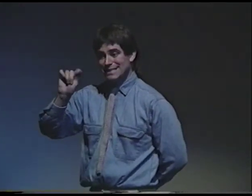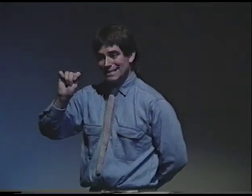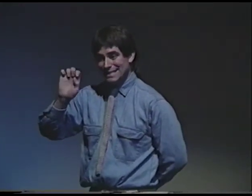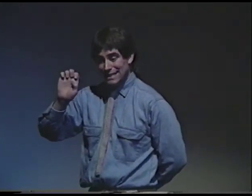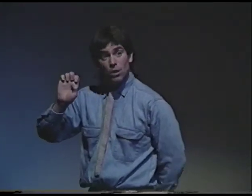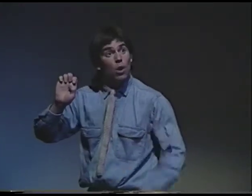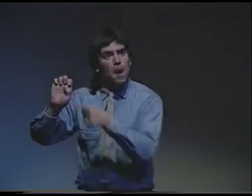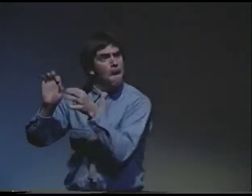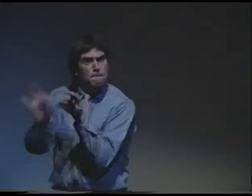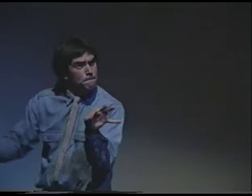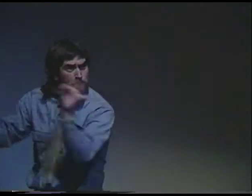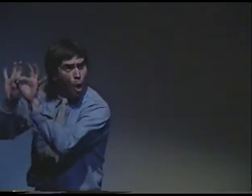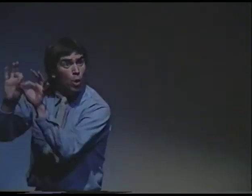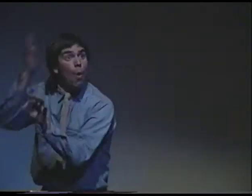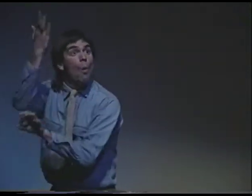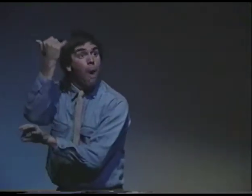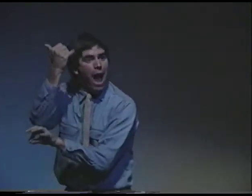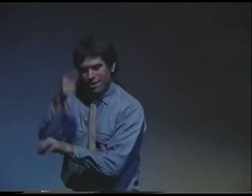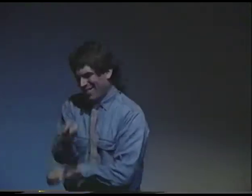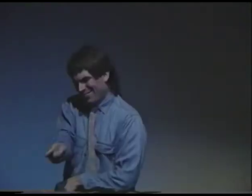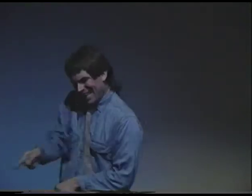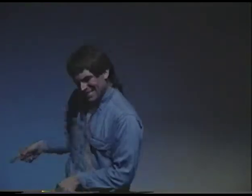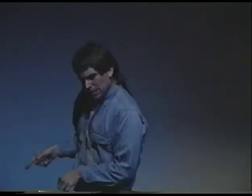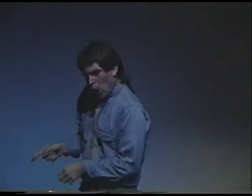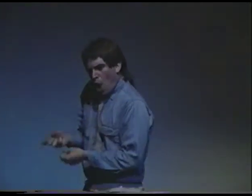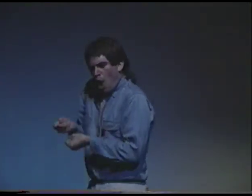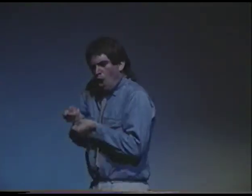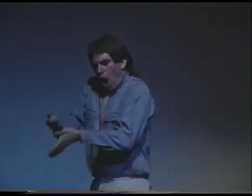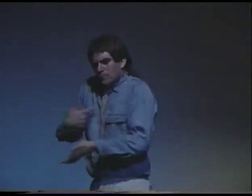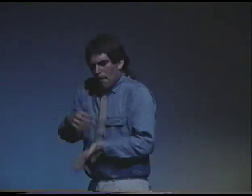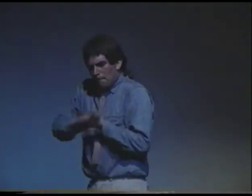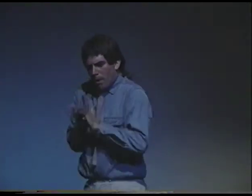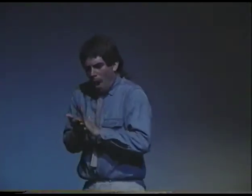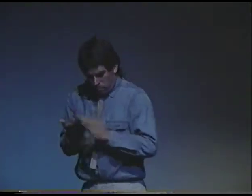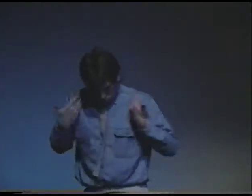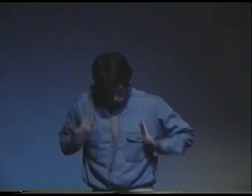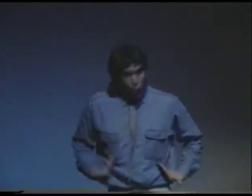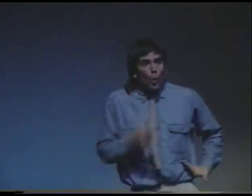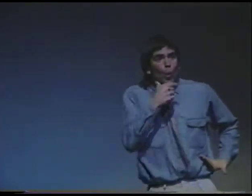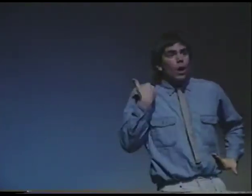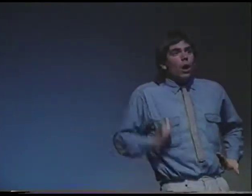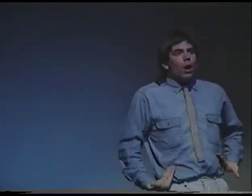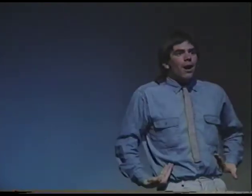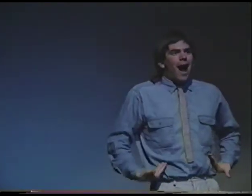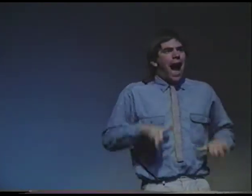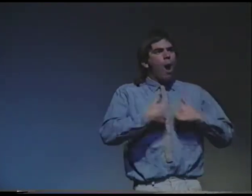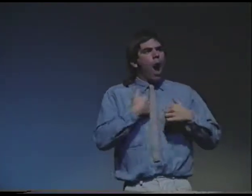talk a little bit about my prerequisites. They're important because they caused me to become who